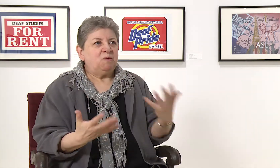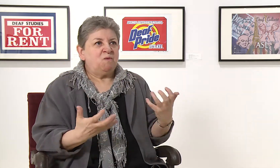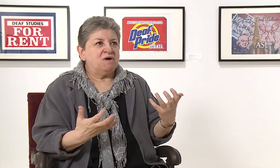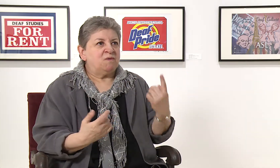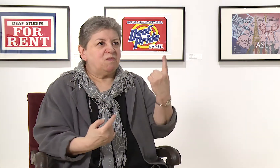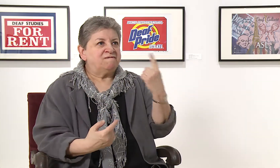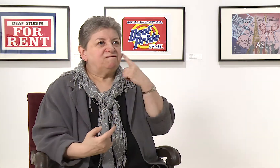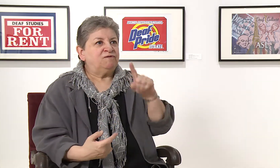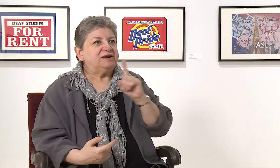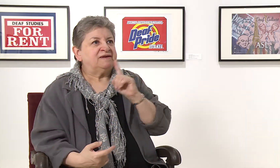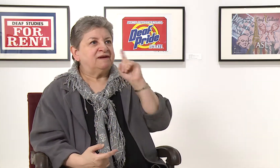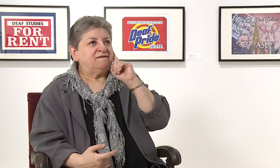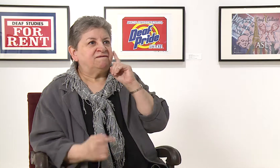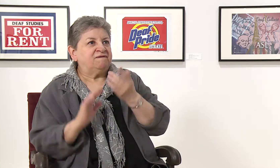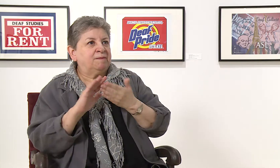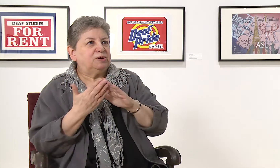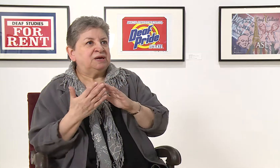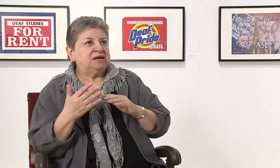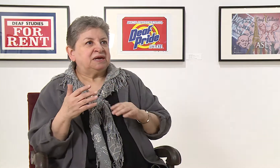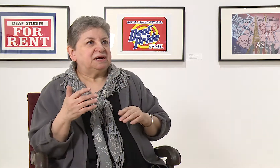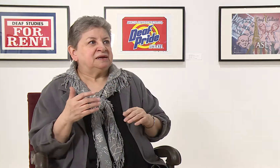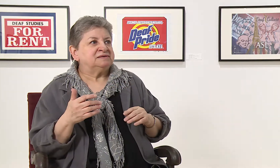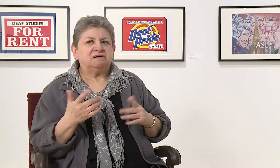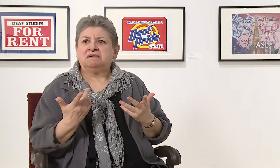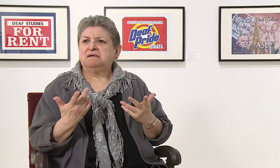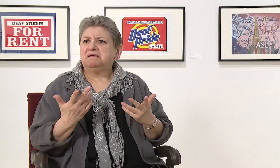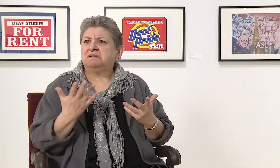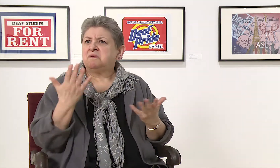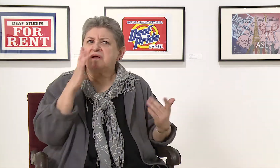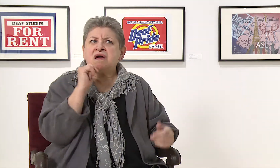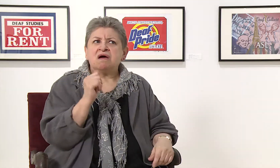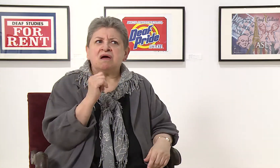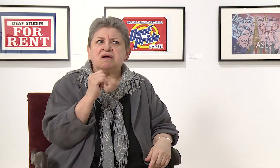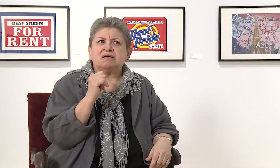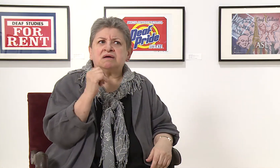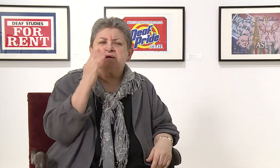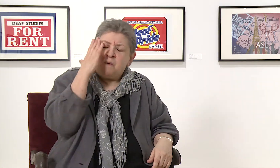We knew we wanted to create such a space for the Deaf community.